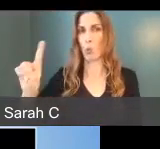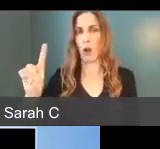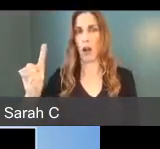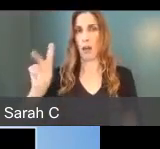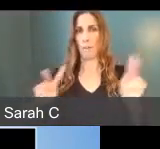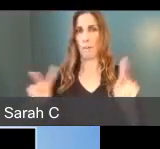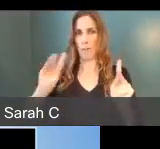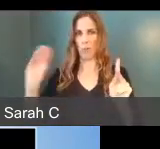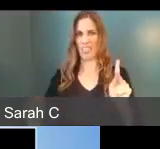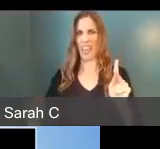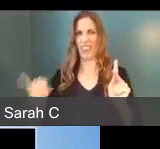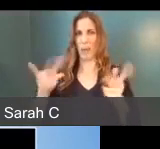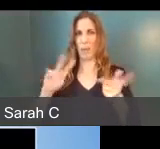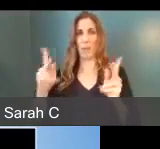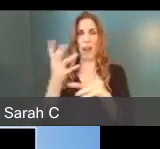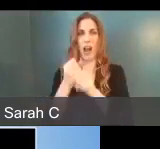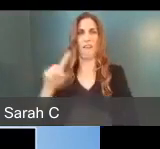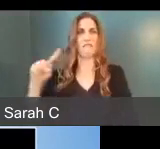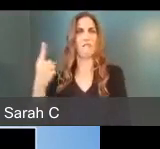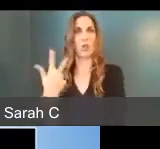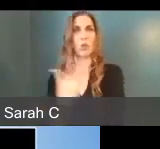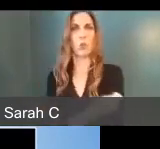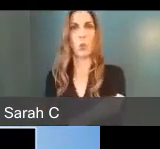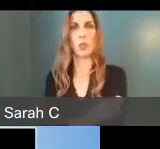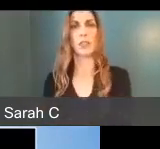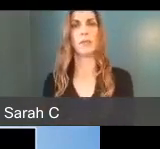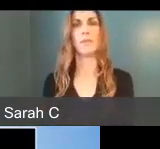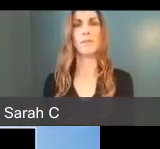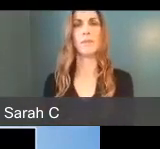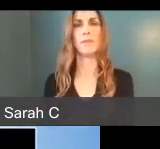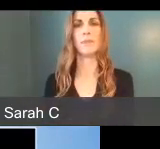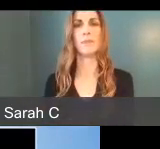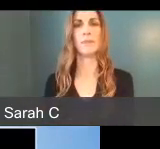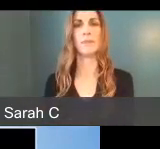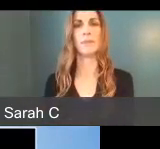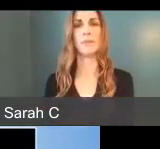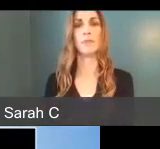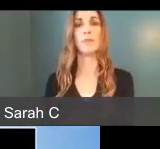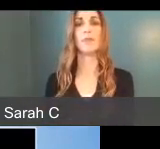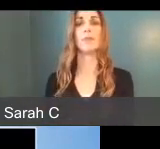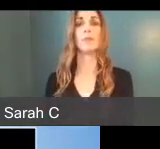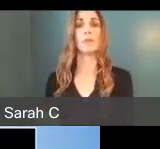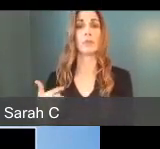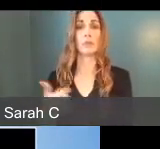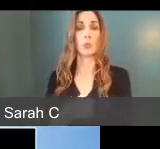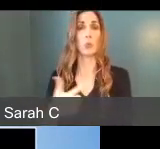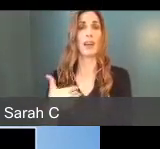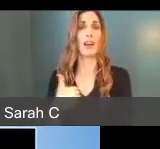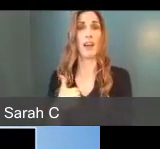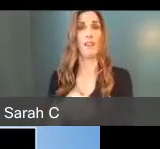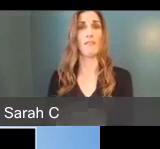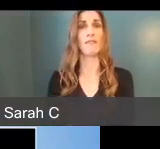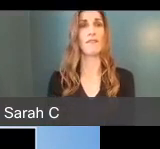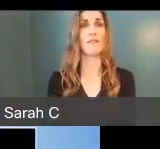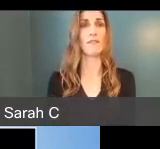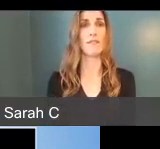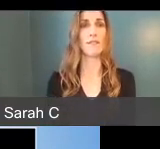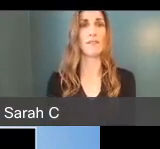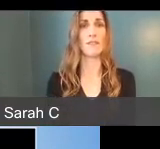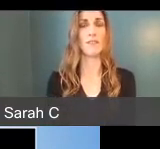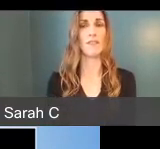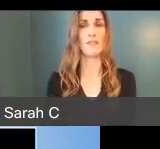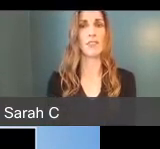and we have 1,442 people who've received both their first and second dose, and as you can see that's a